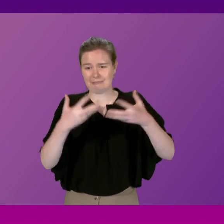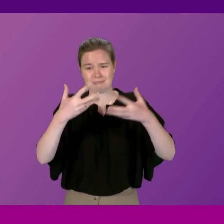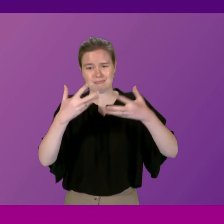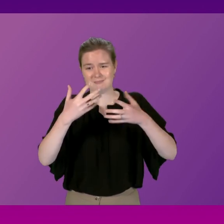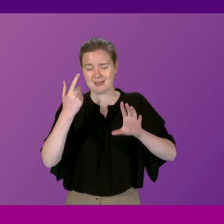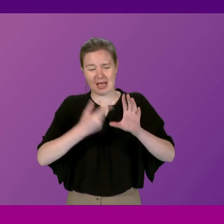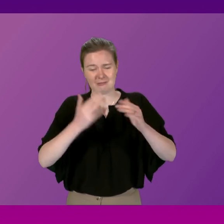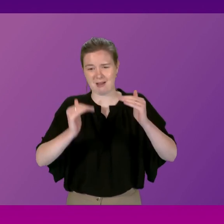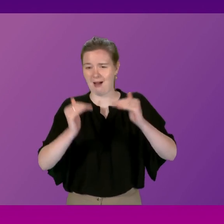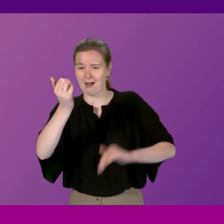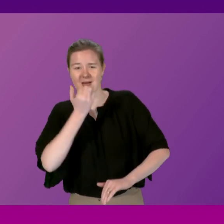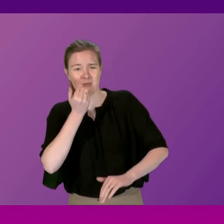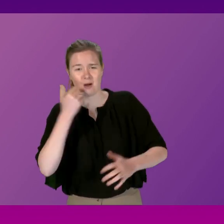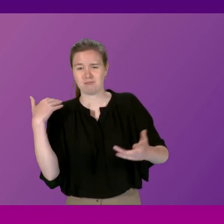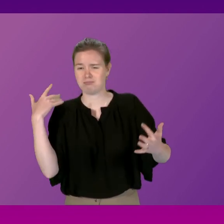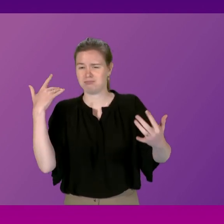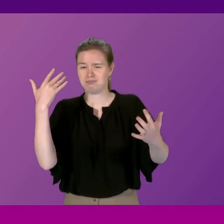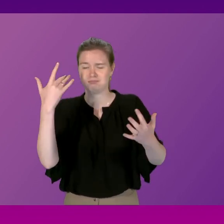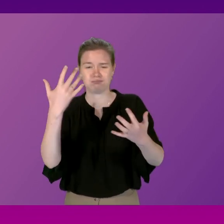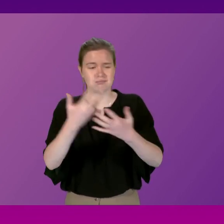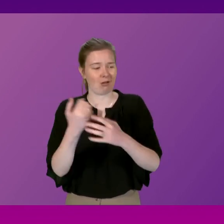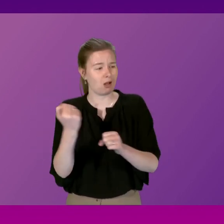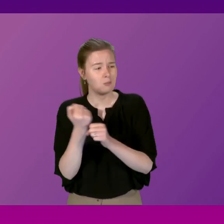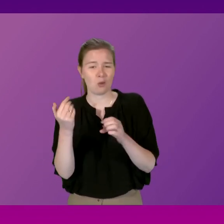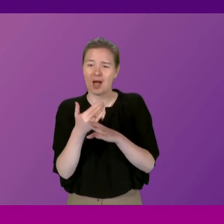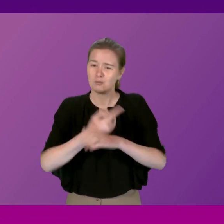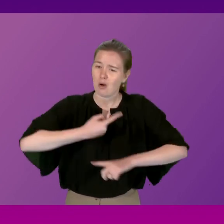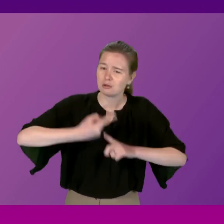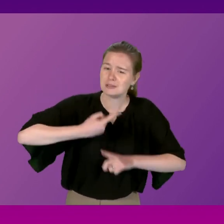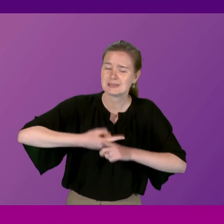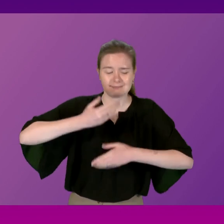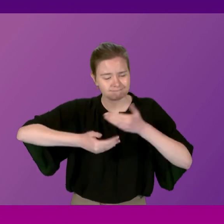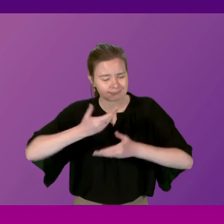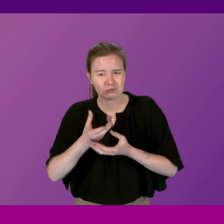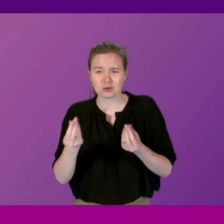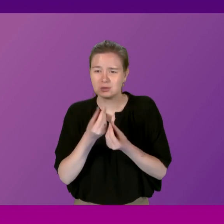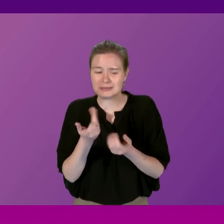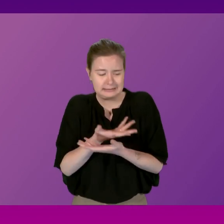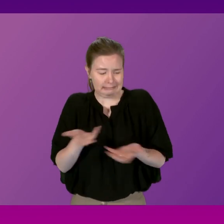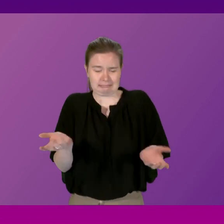For all that time, the Government has failed to act with enough urgency and enough resources.